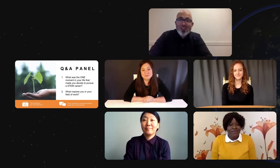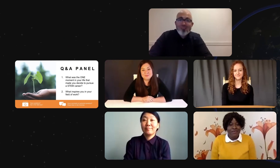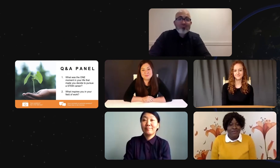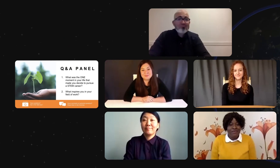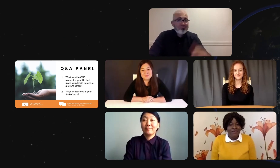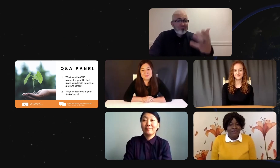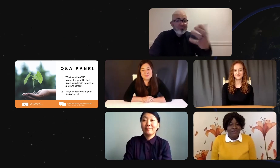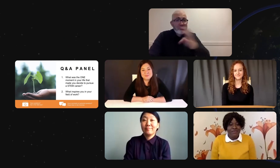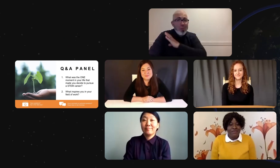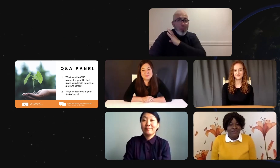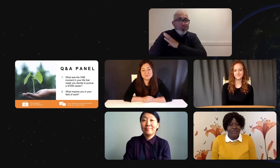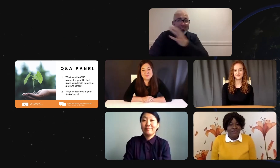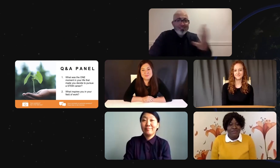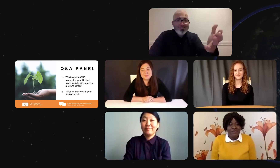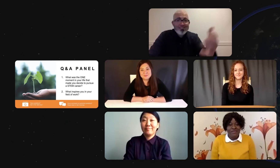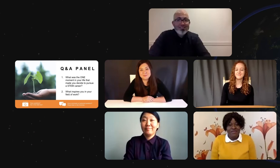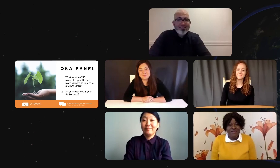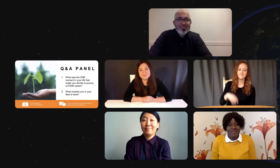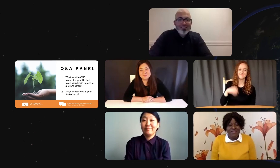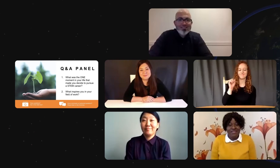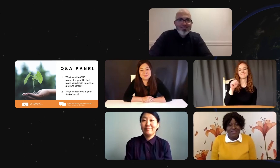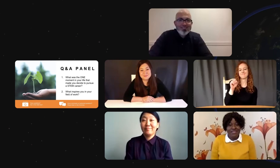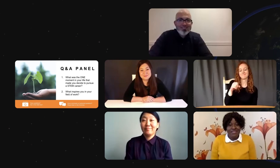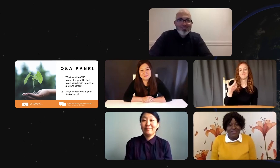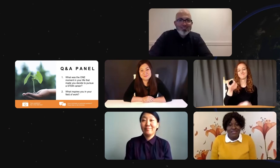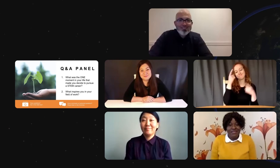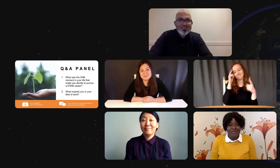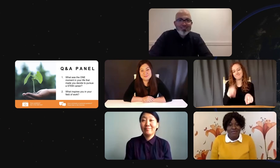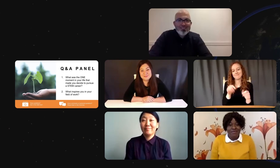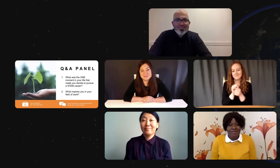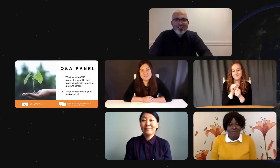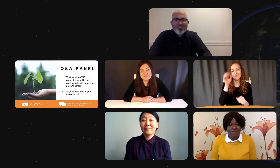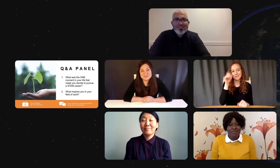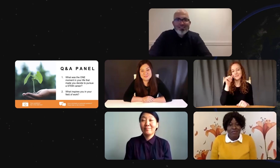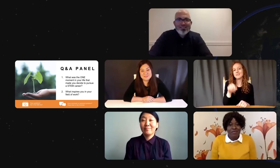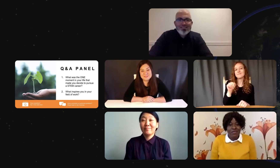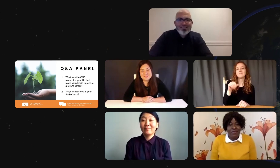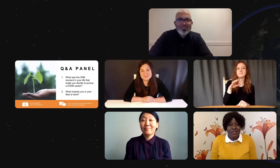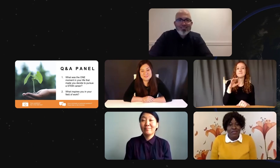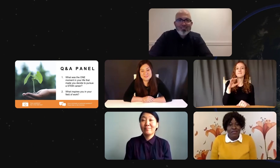I agree with Alicia.